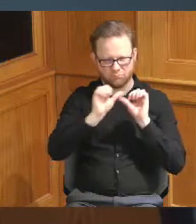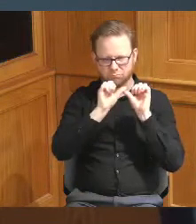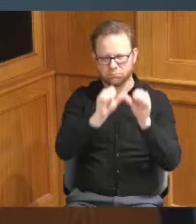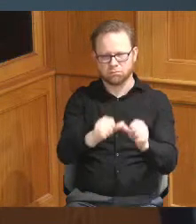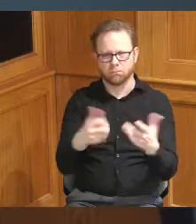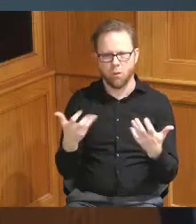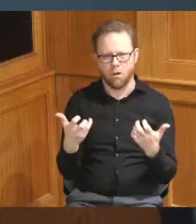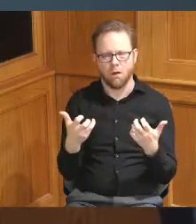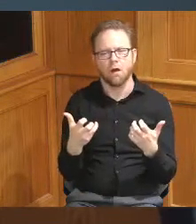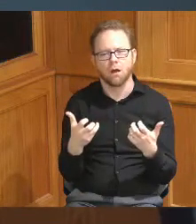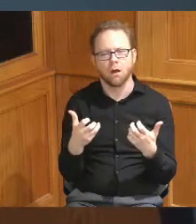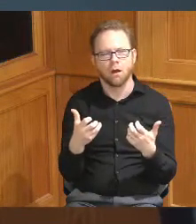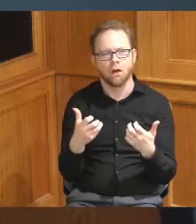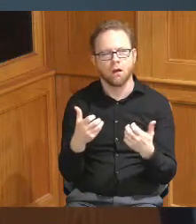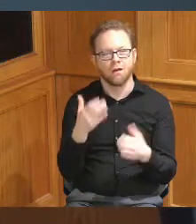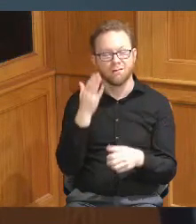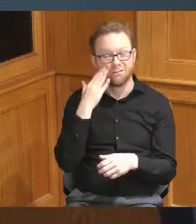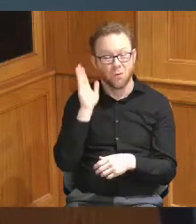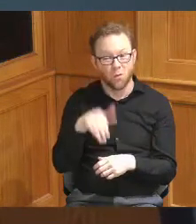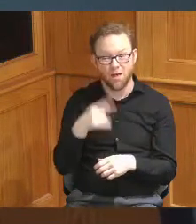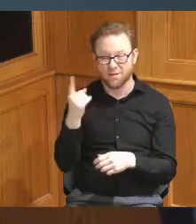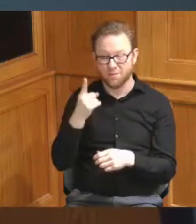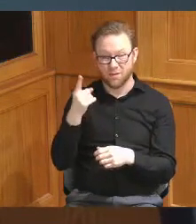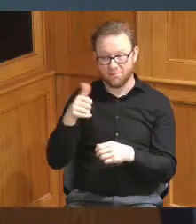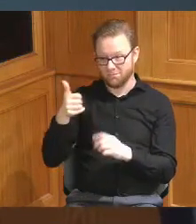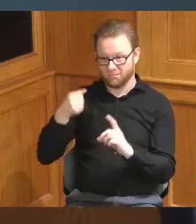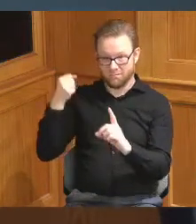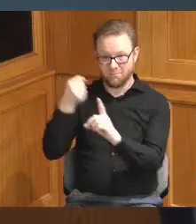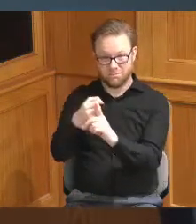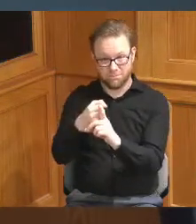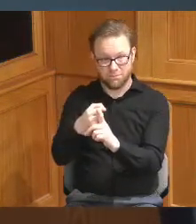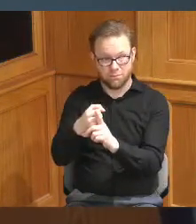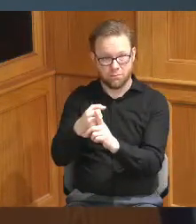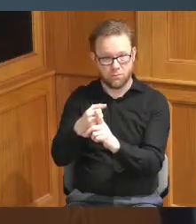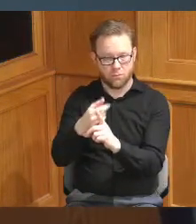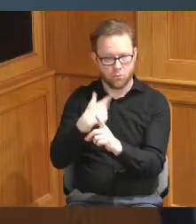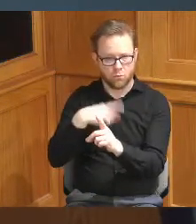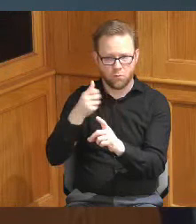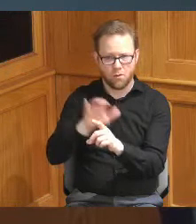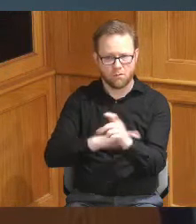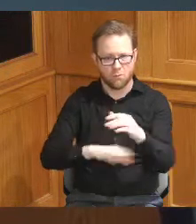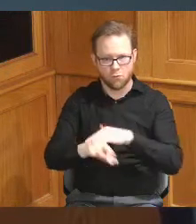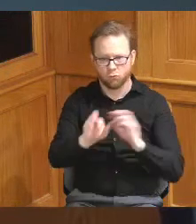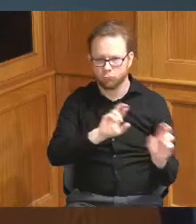Lord for be it for me it's something else happens we want to be ready to kind of rock and roll so